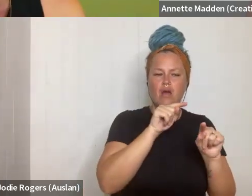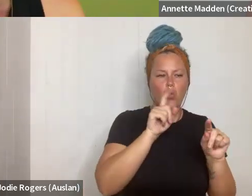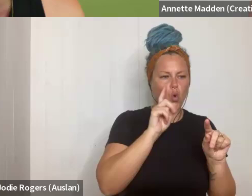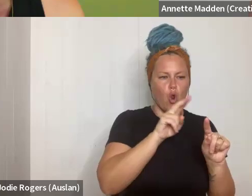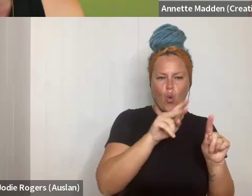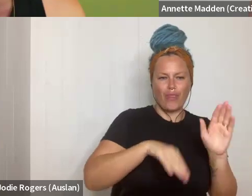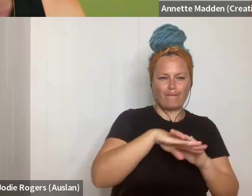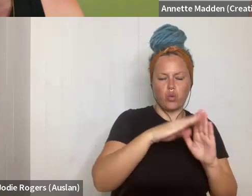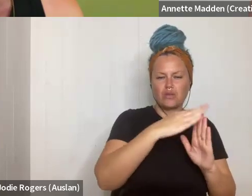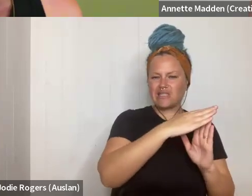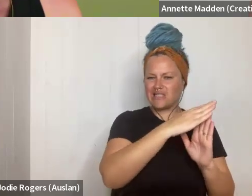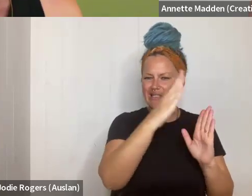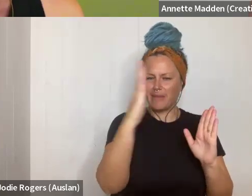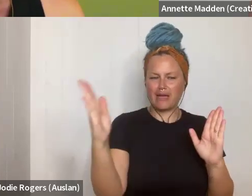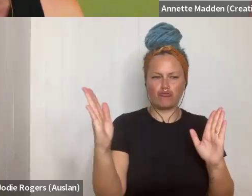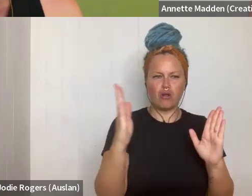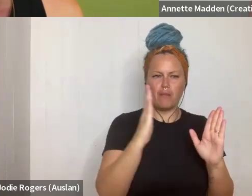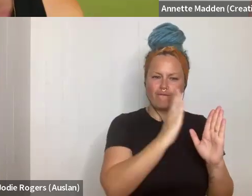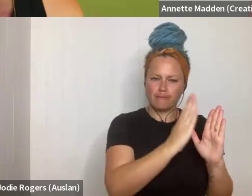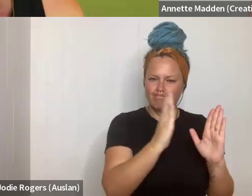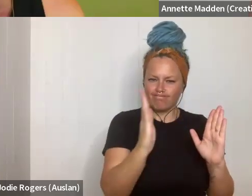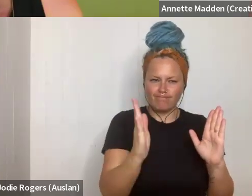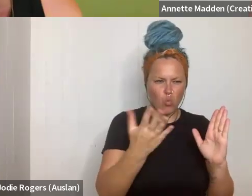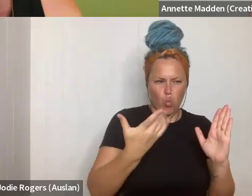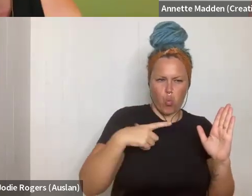development of great artists or arts workers, and it's really